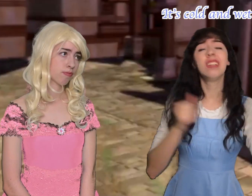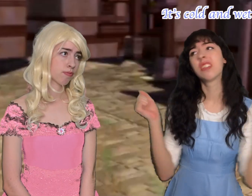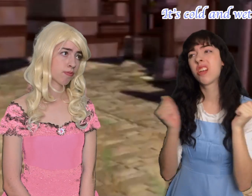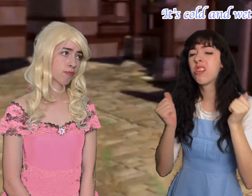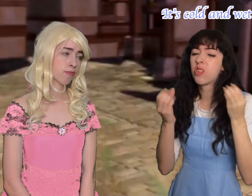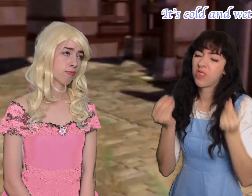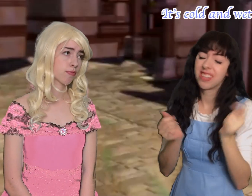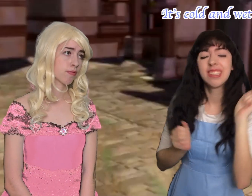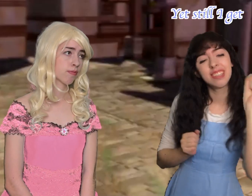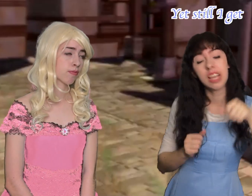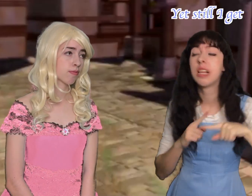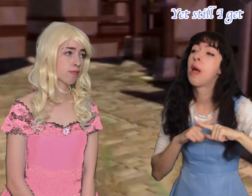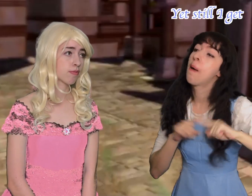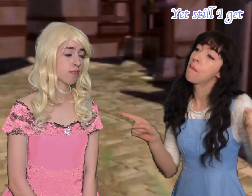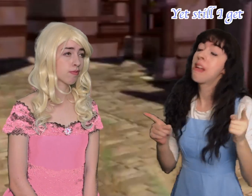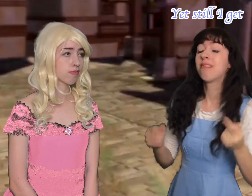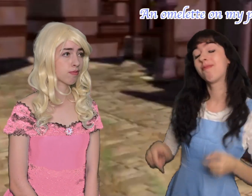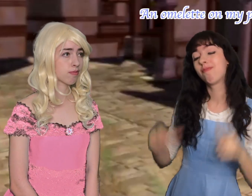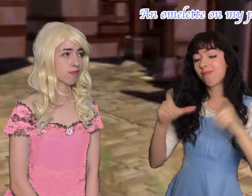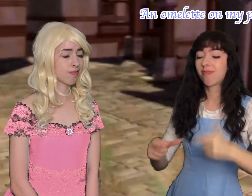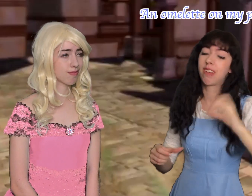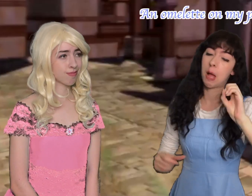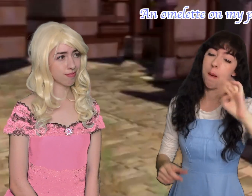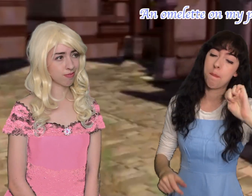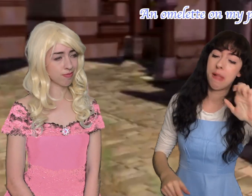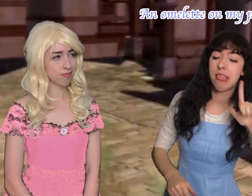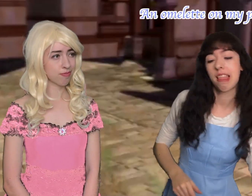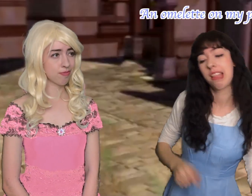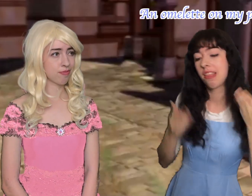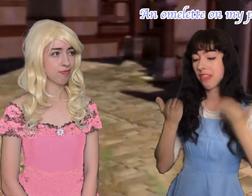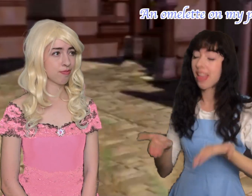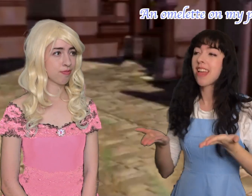it's cold and wet and still i get an omelet on my plate.